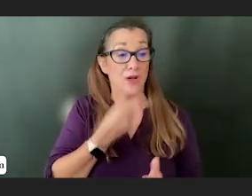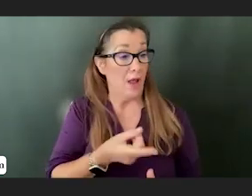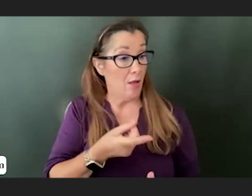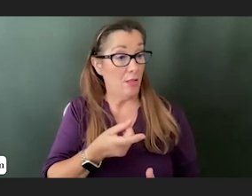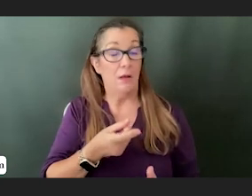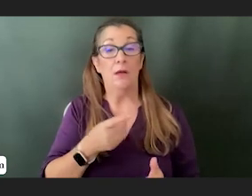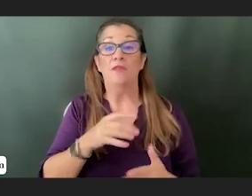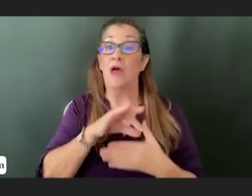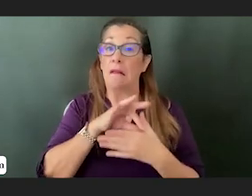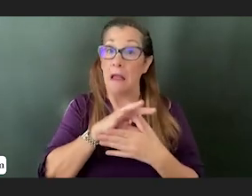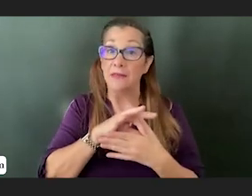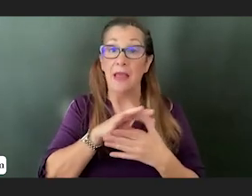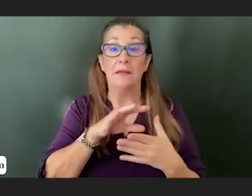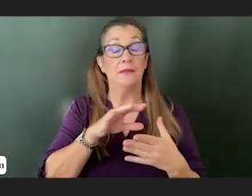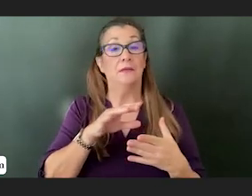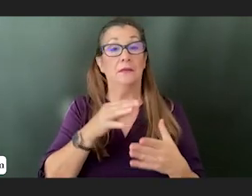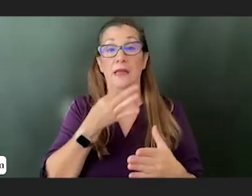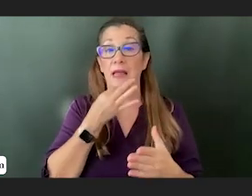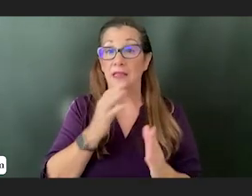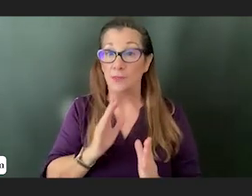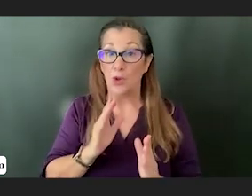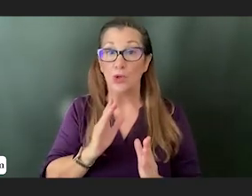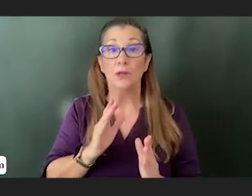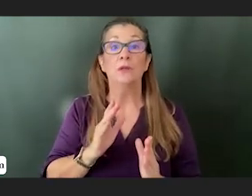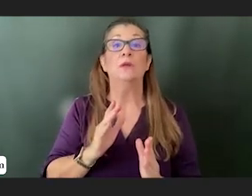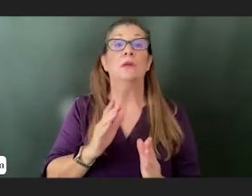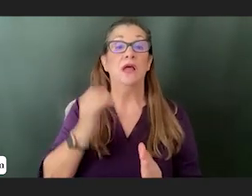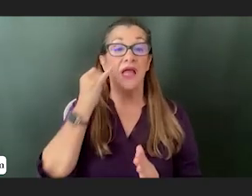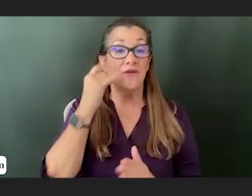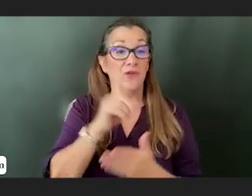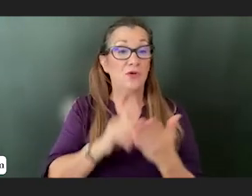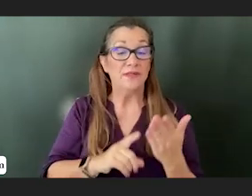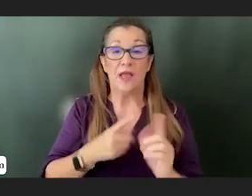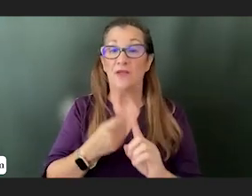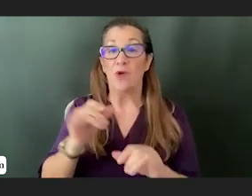But if that expert is generating their materials from a Universal Design philosophy,